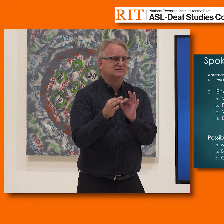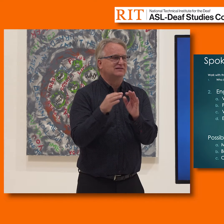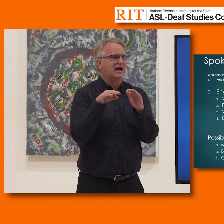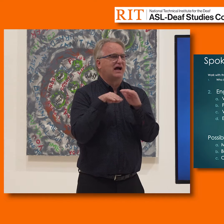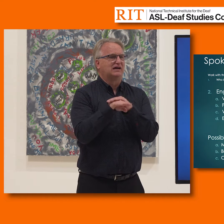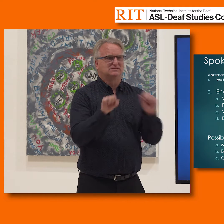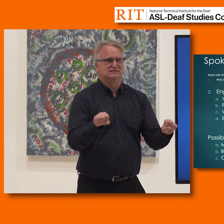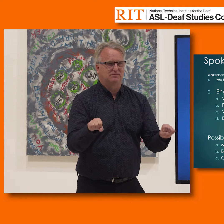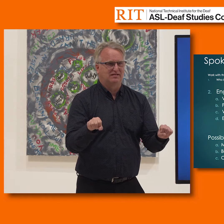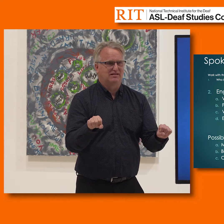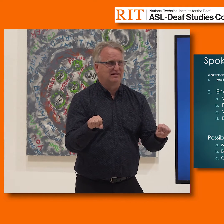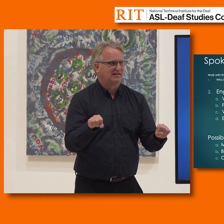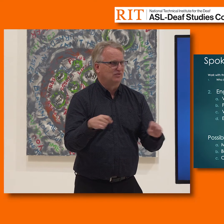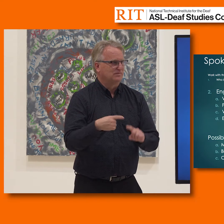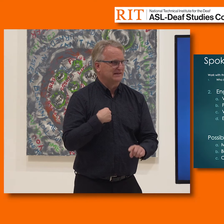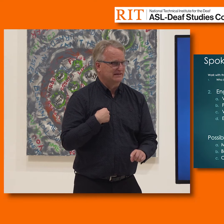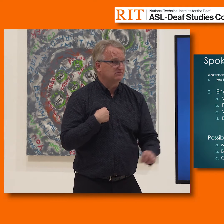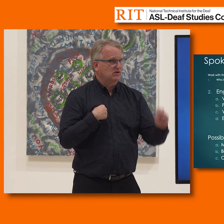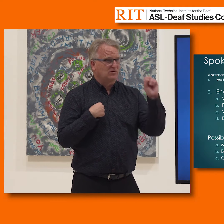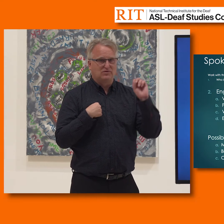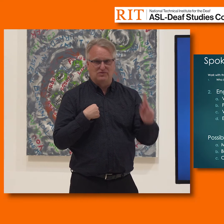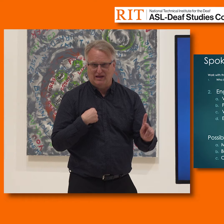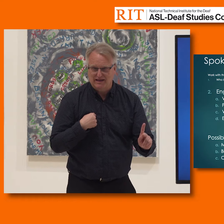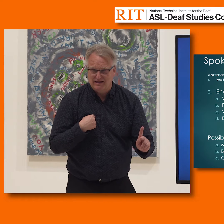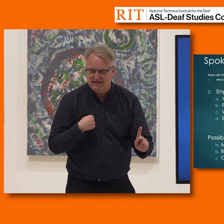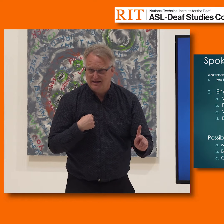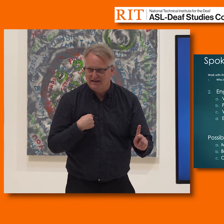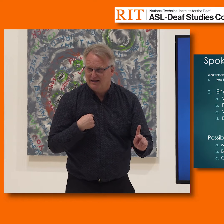But other Deaf people may want the interpretation to be more accessible.